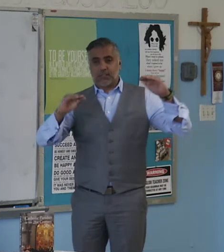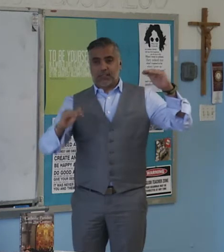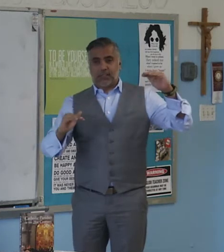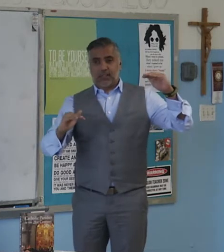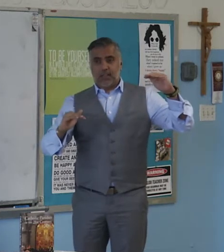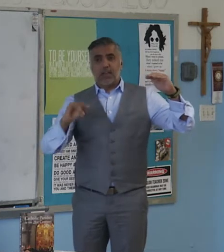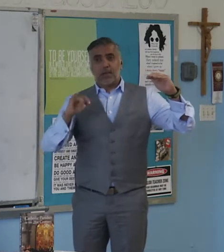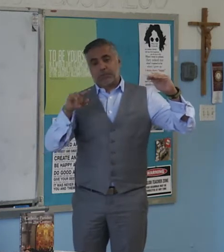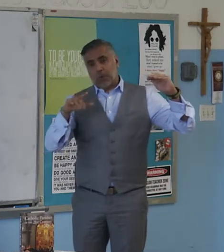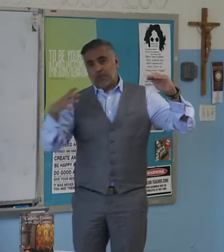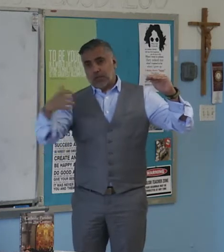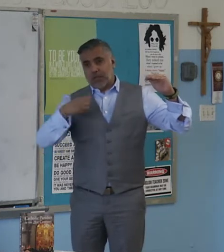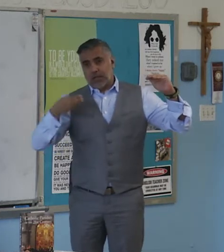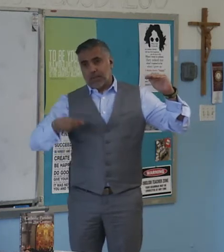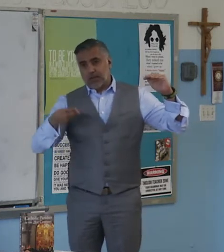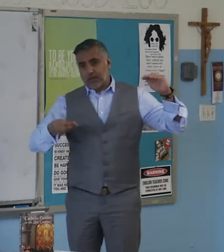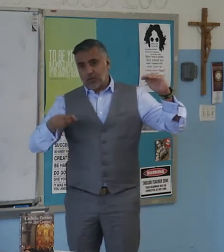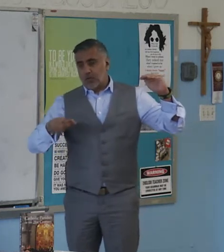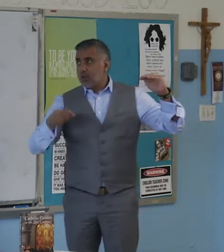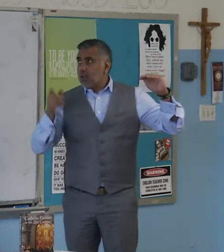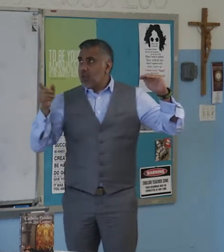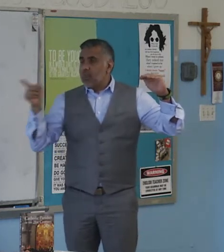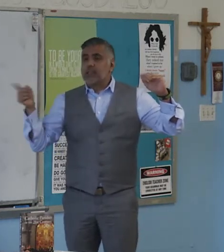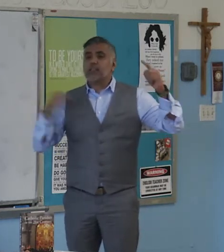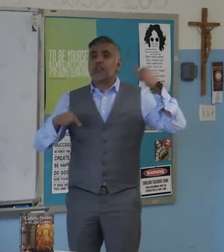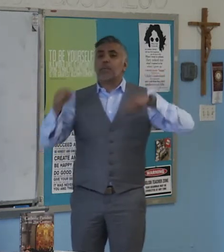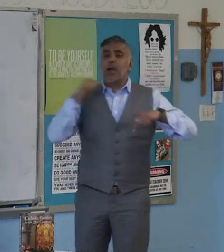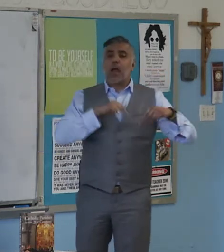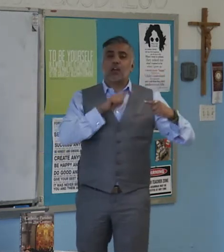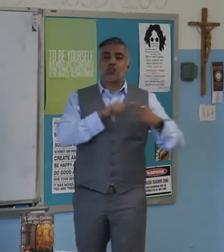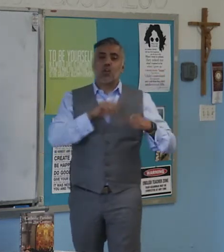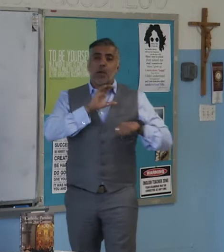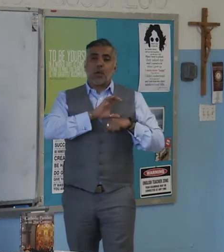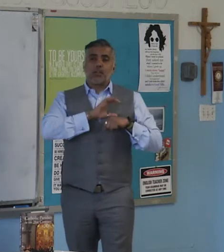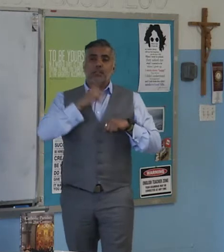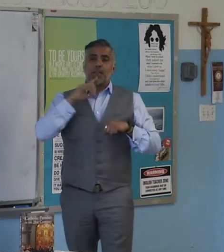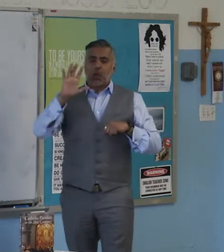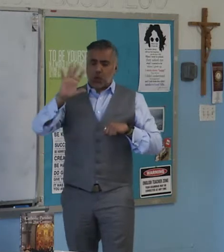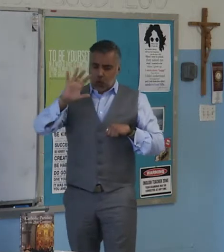money for them, and this is back to the part of parishes saying, "no, no, we're not going